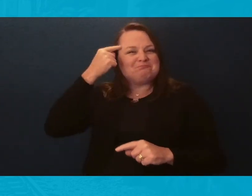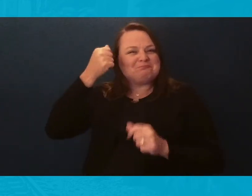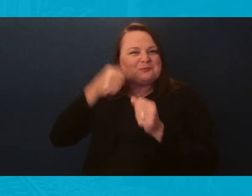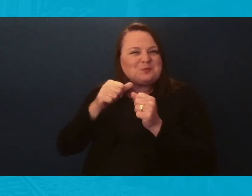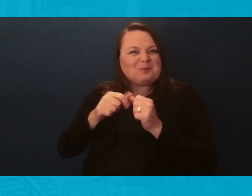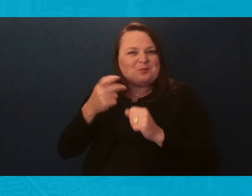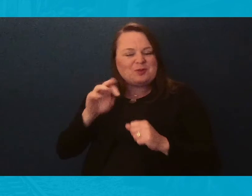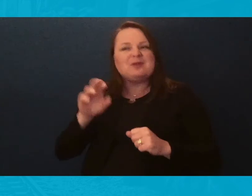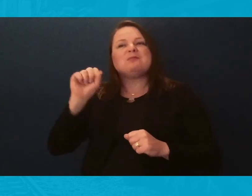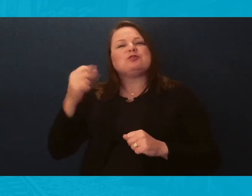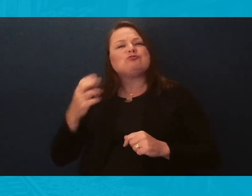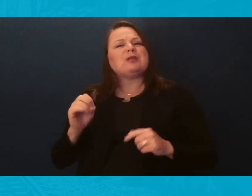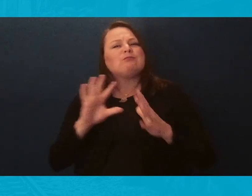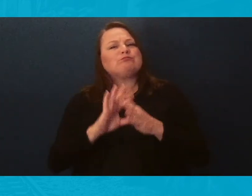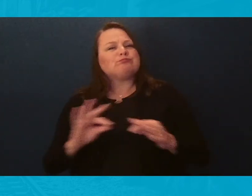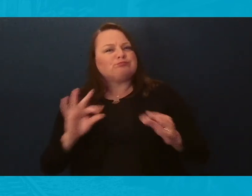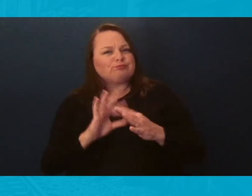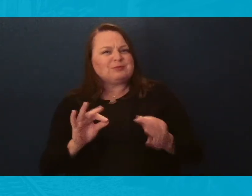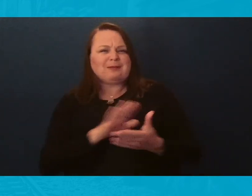to say some nice things.